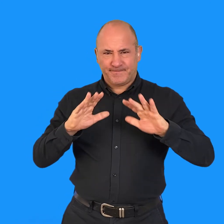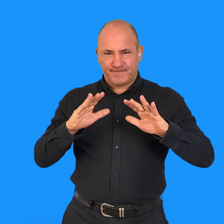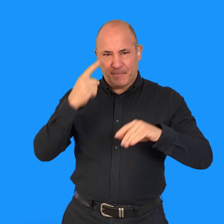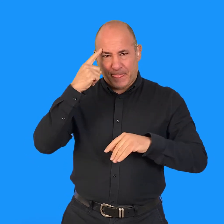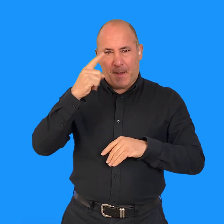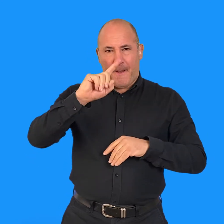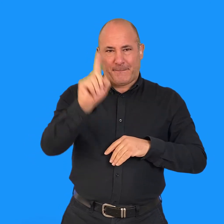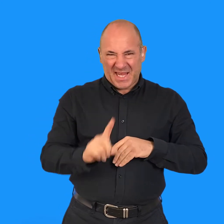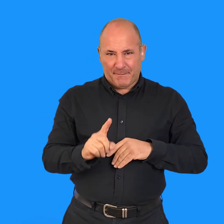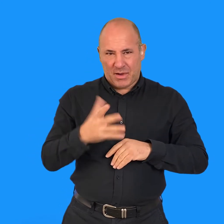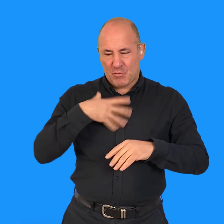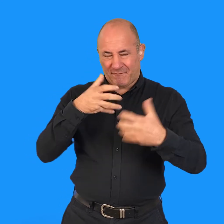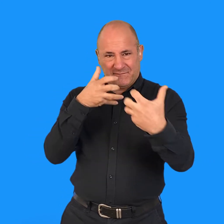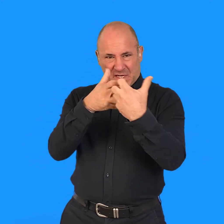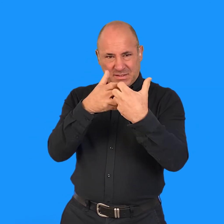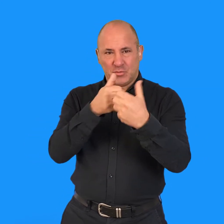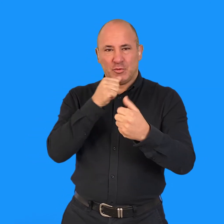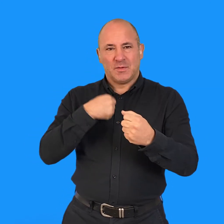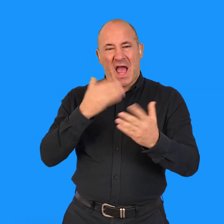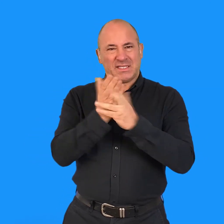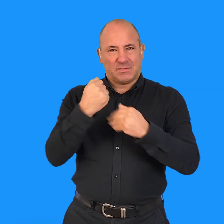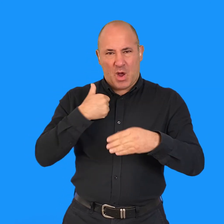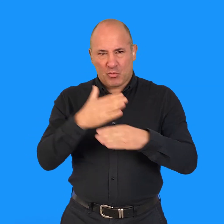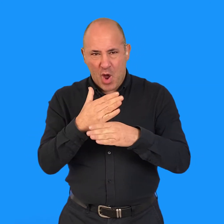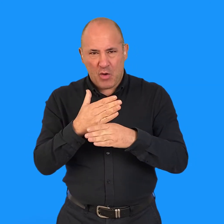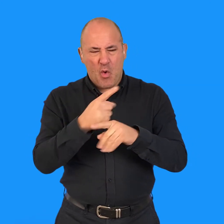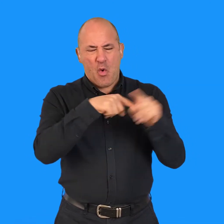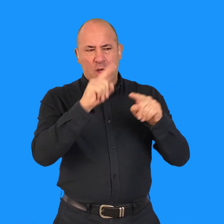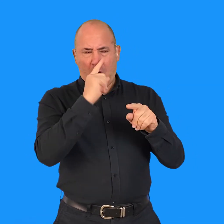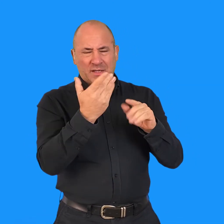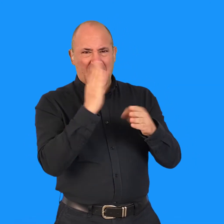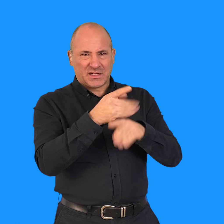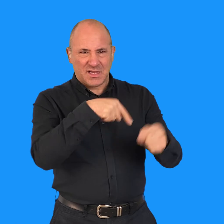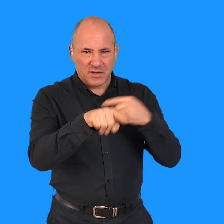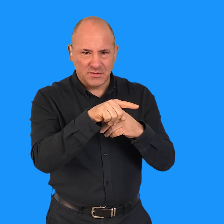and think about the People that you're making that work for or who aren't easily served by that work